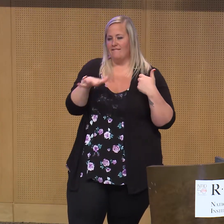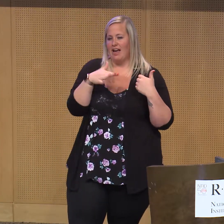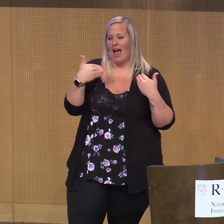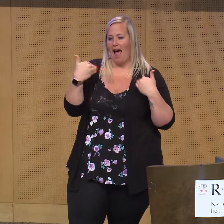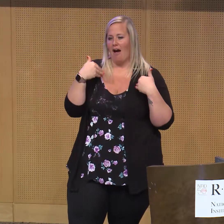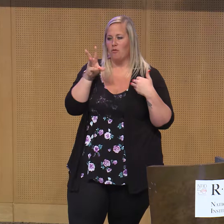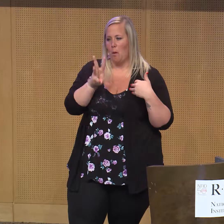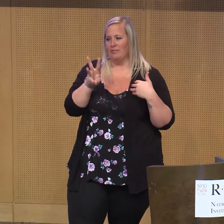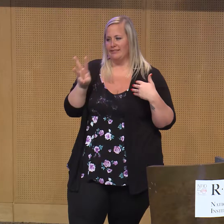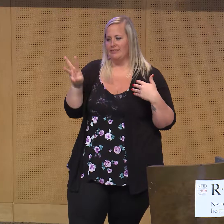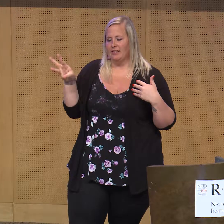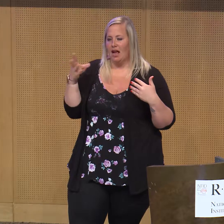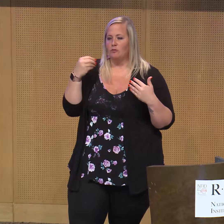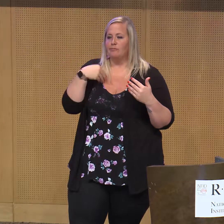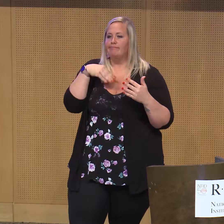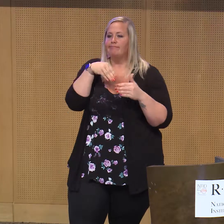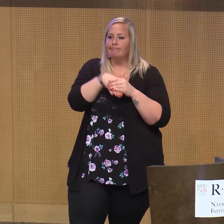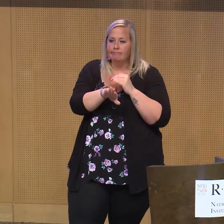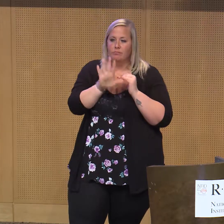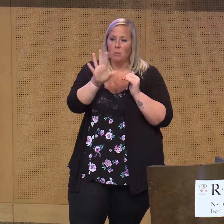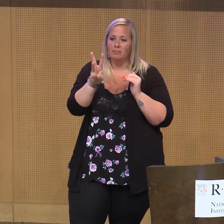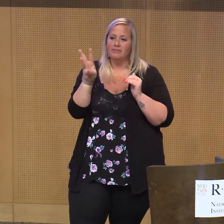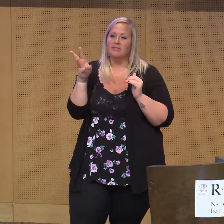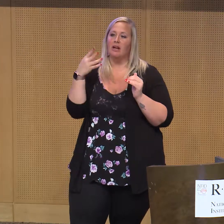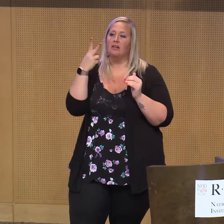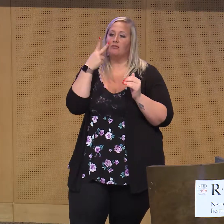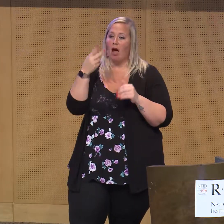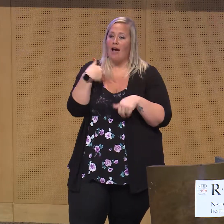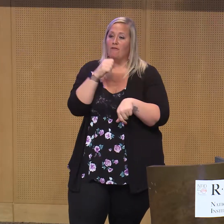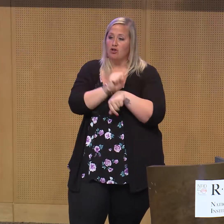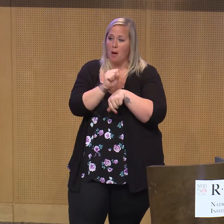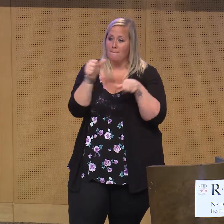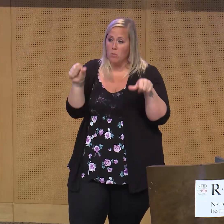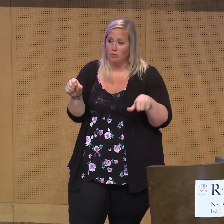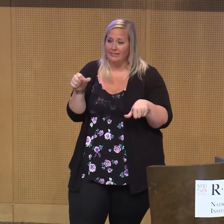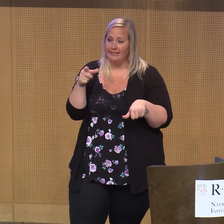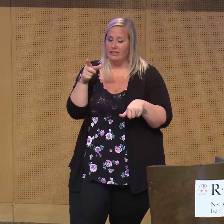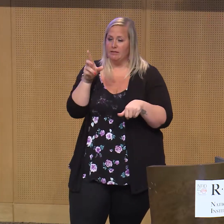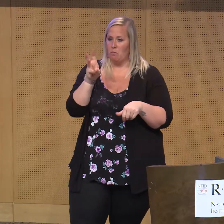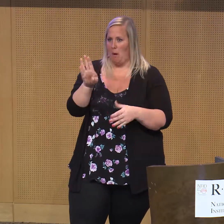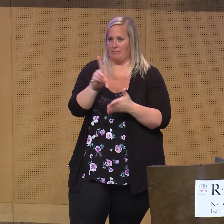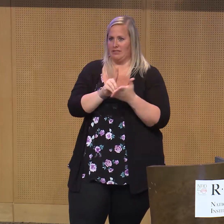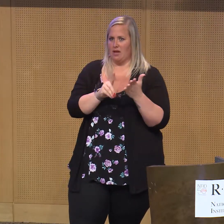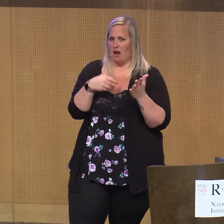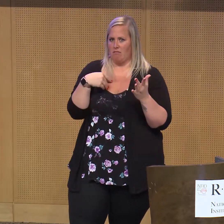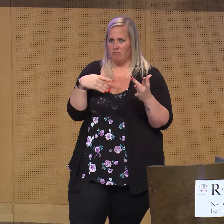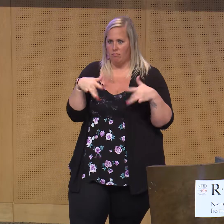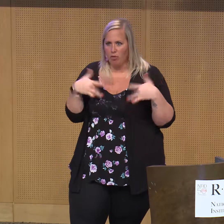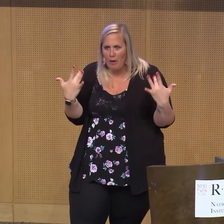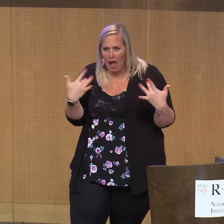It just so happened that in my community, we had a local community website, and when I checked job postings there,